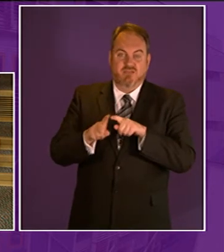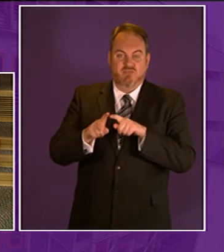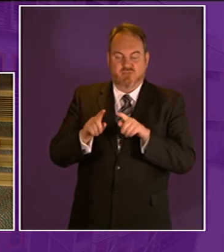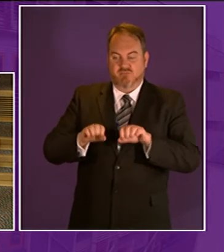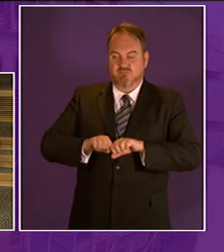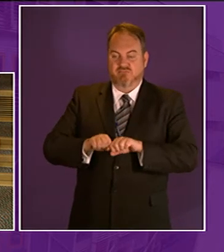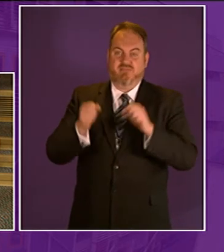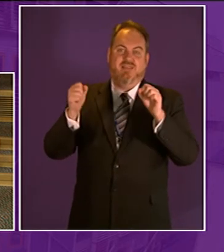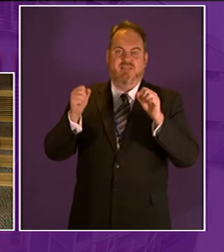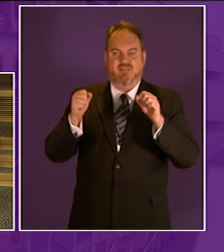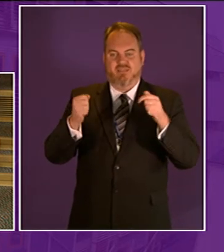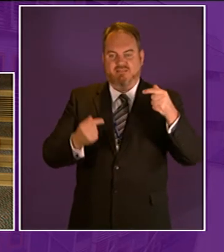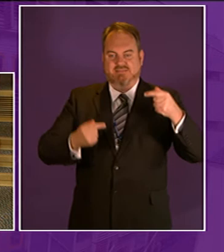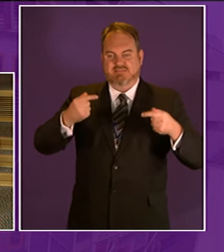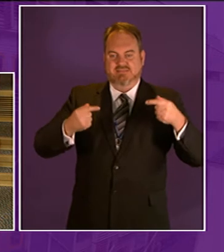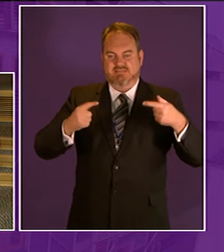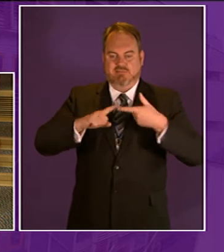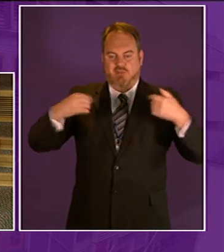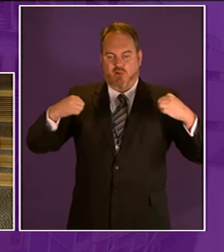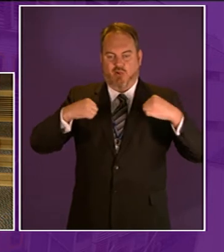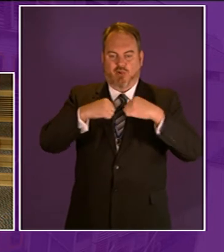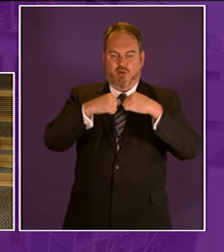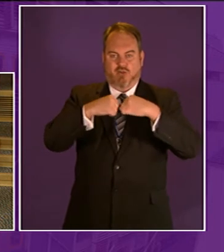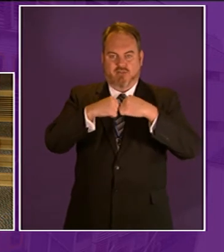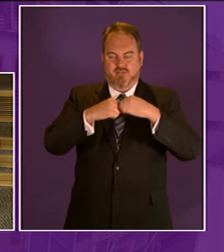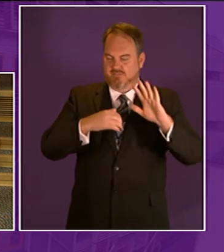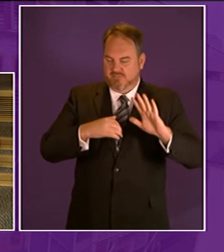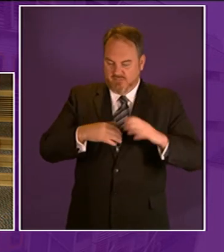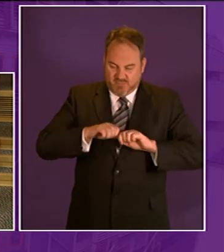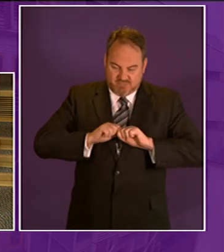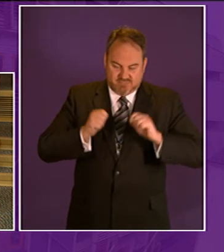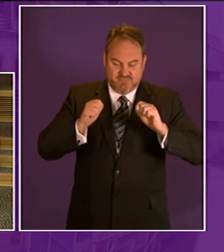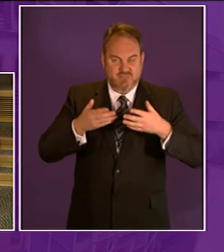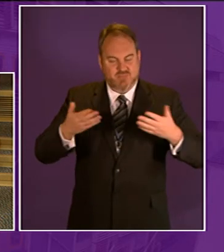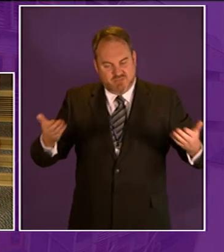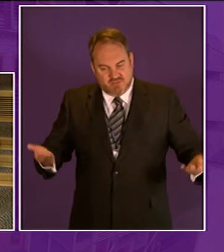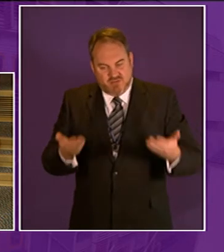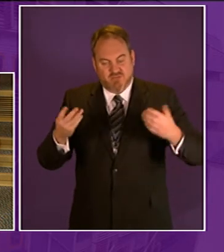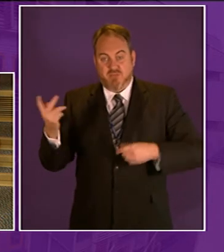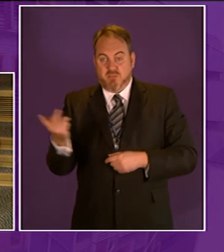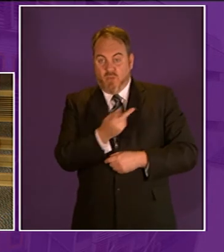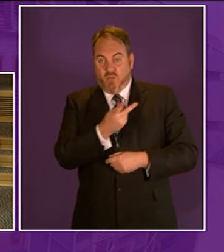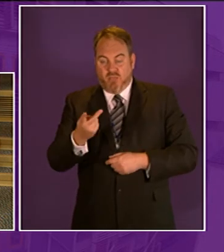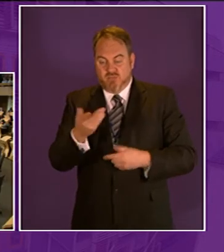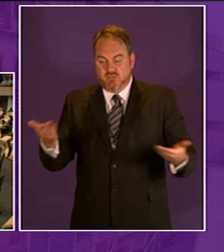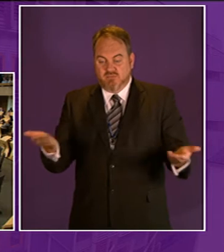every justification for suspending the industrial action to enable the talks to take their course.